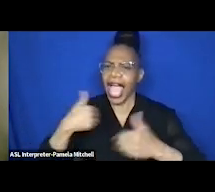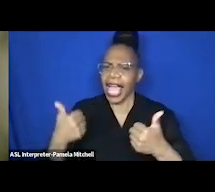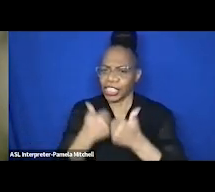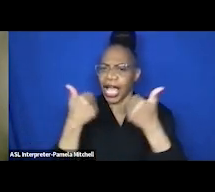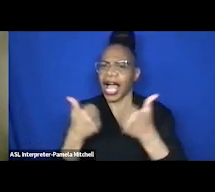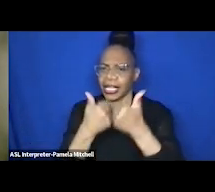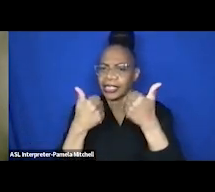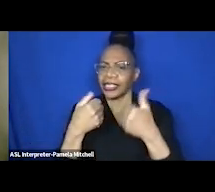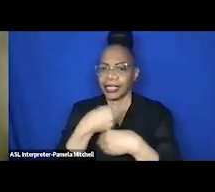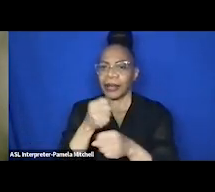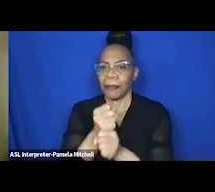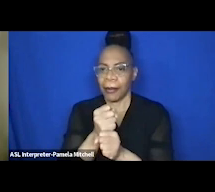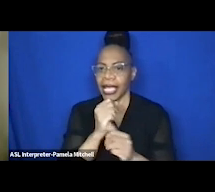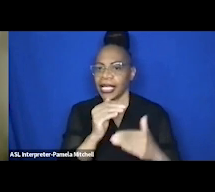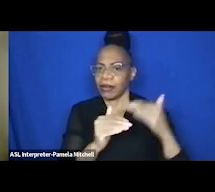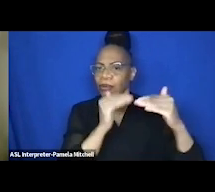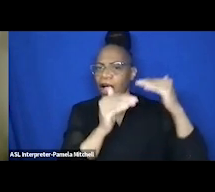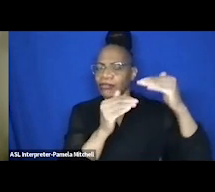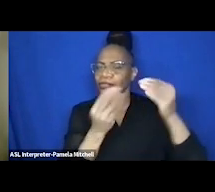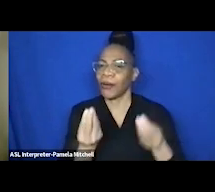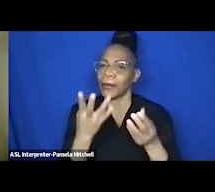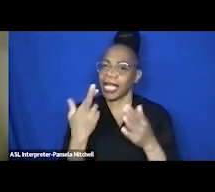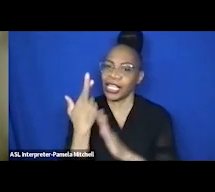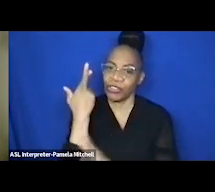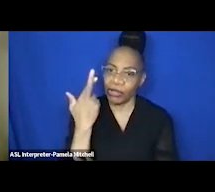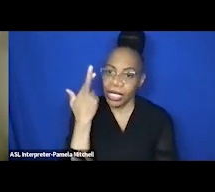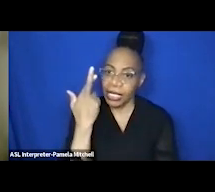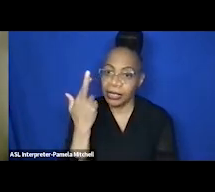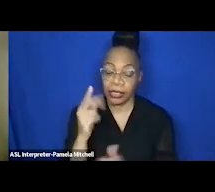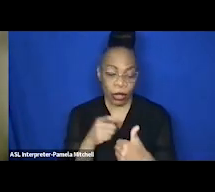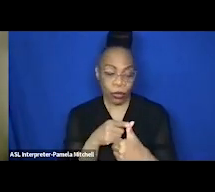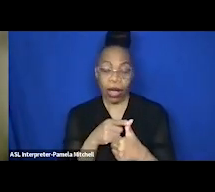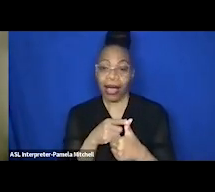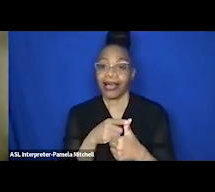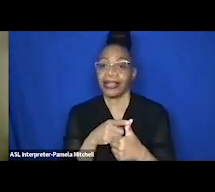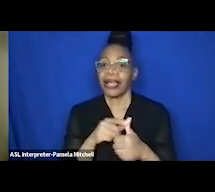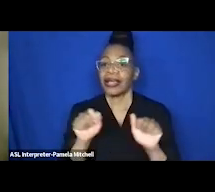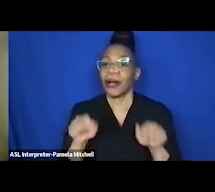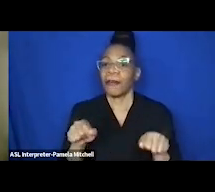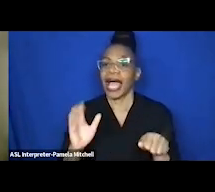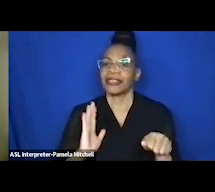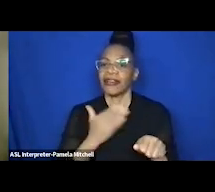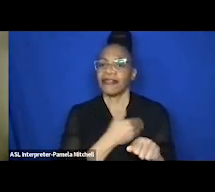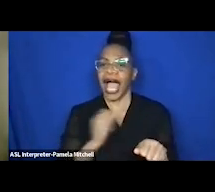for a lot of different reasons. One, the capacity of our staff at the CoC level, but also the capacity